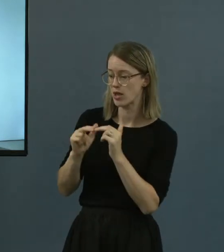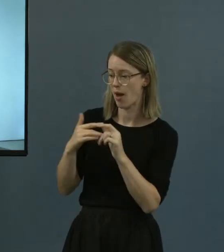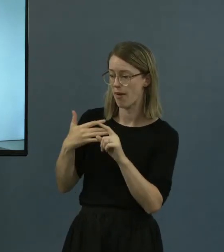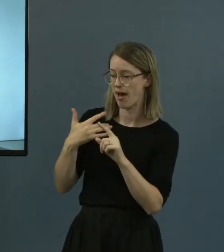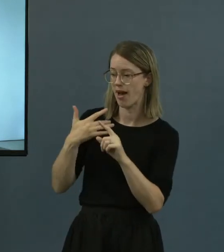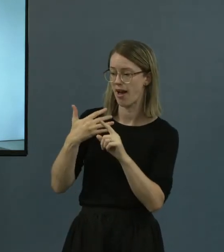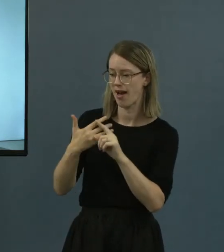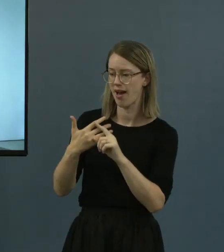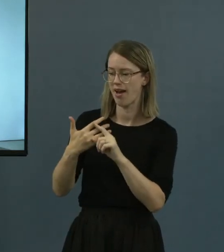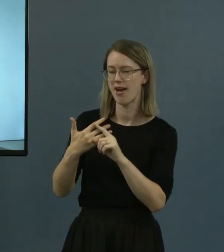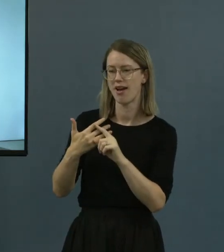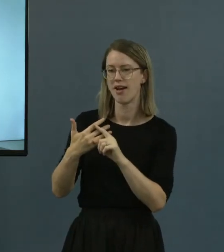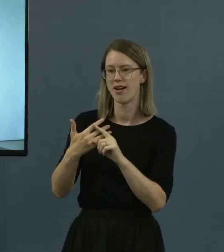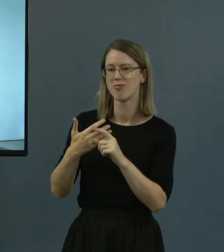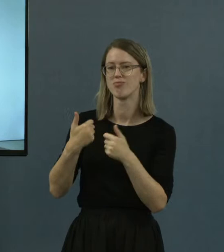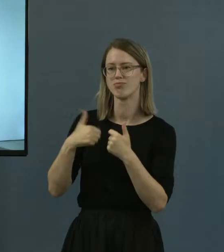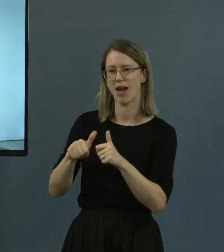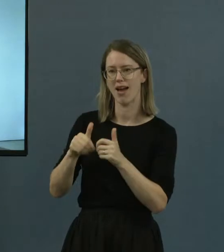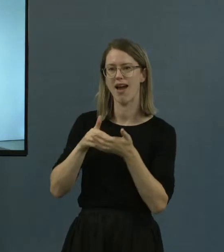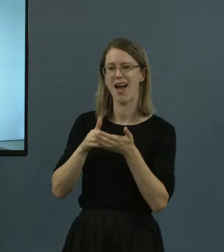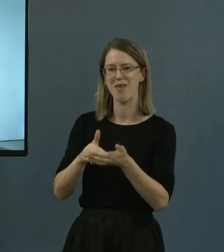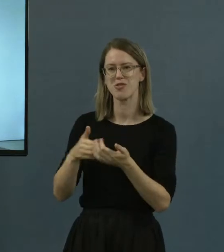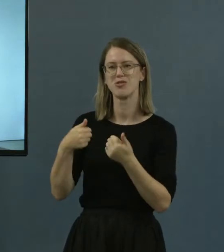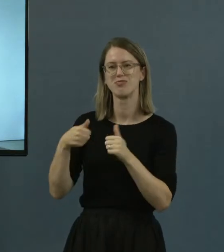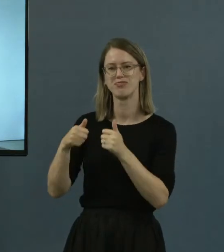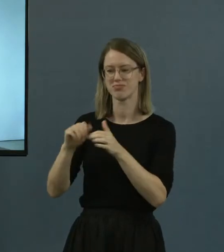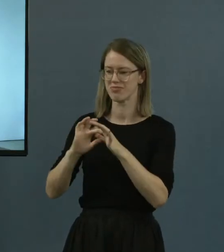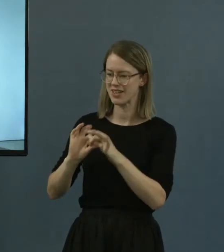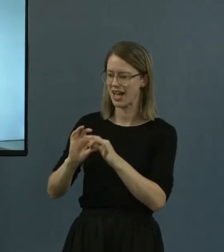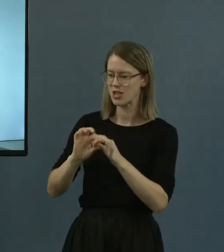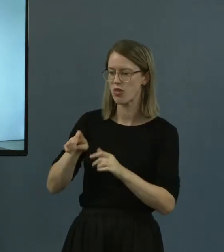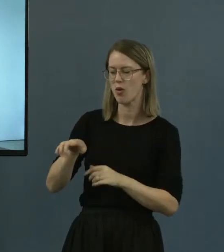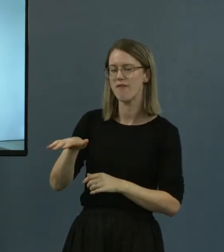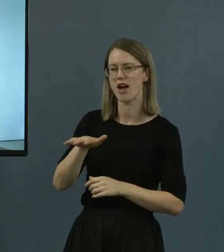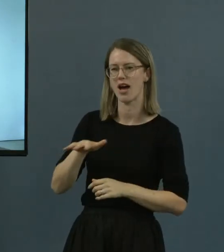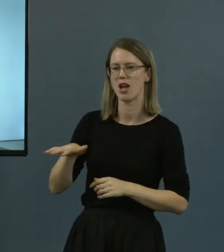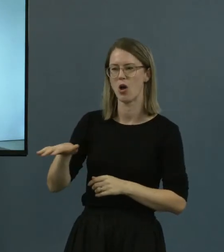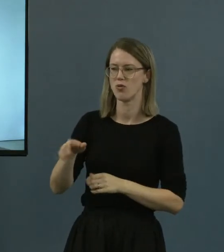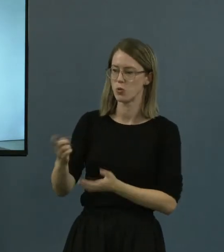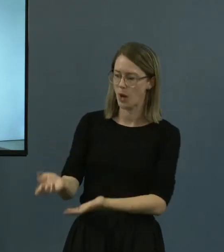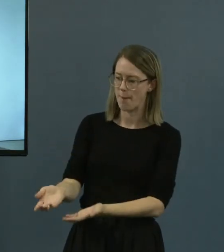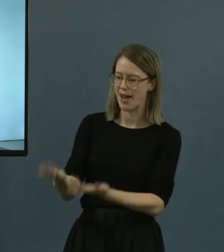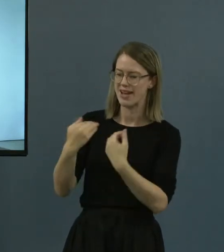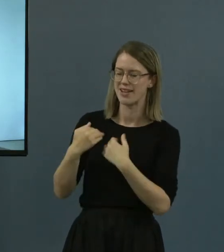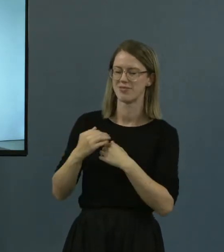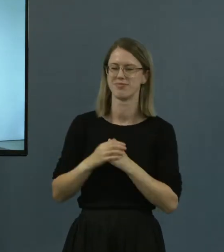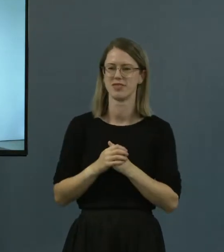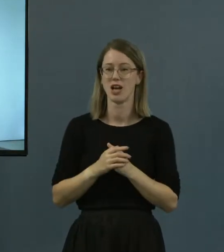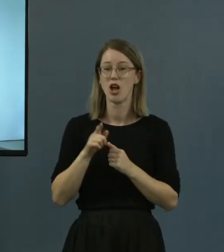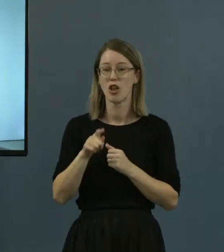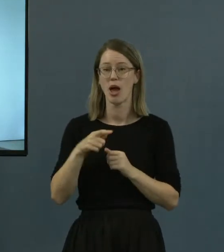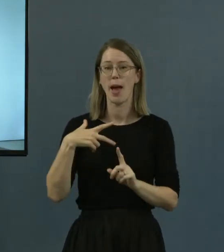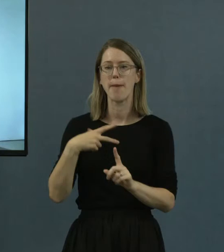have built up a over the last couple of years have actually